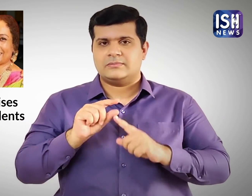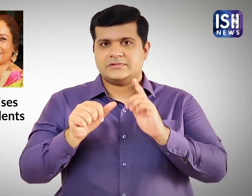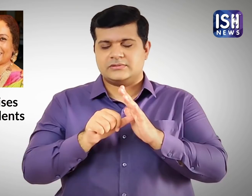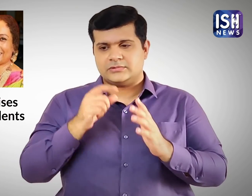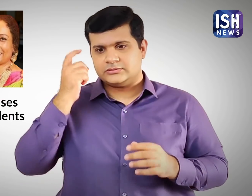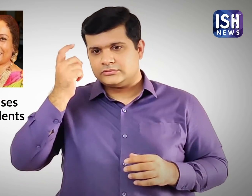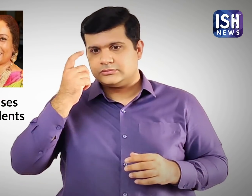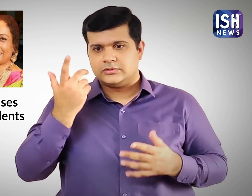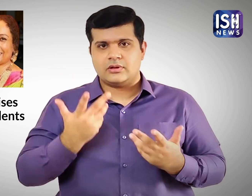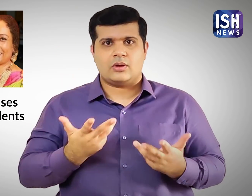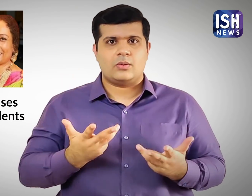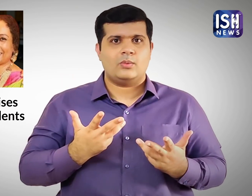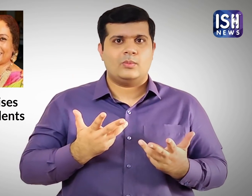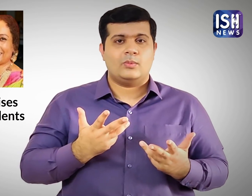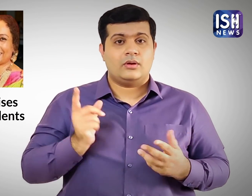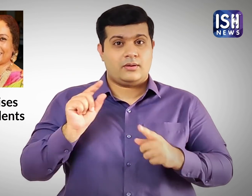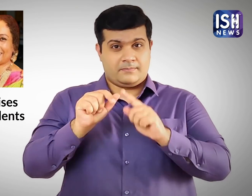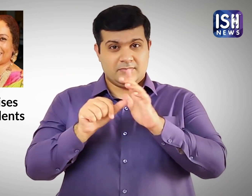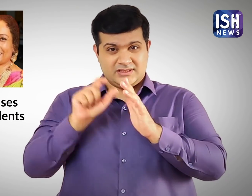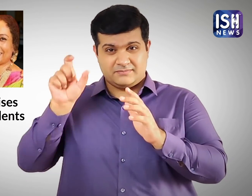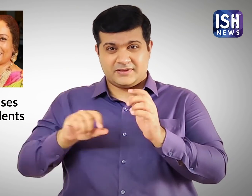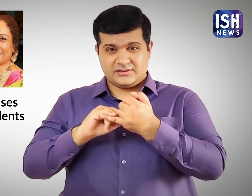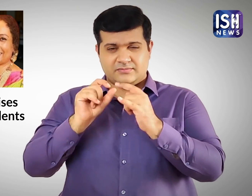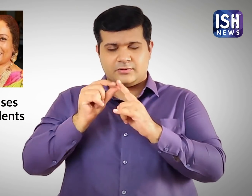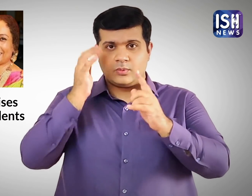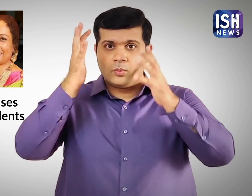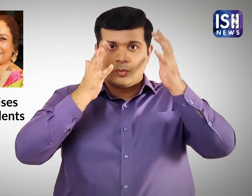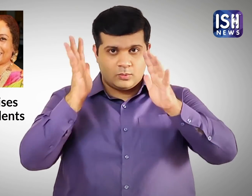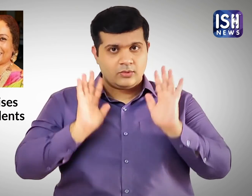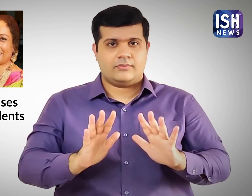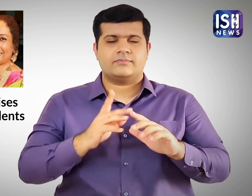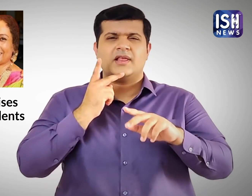Ms Pillai was worried